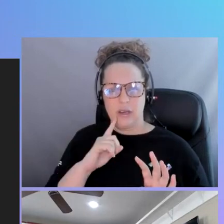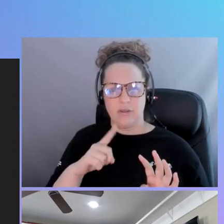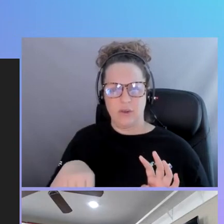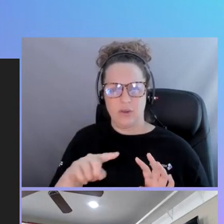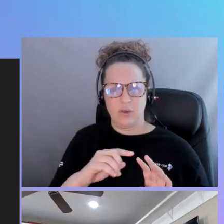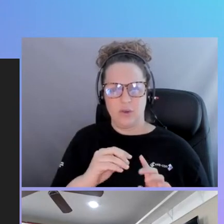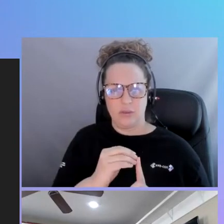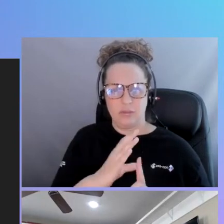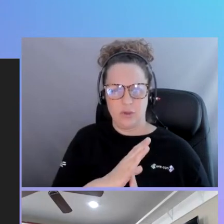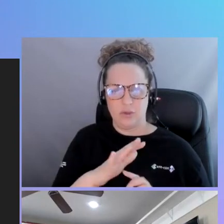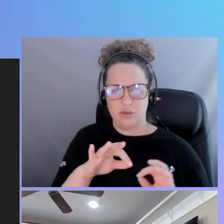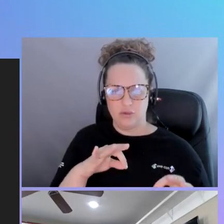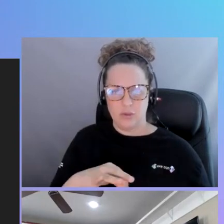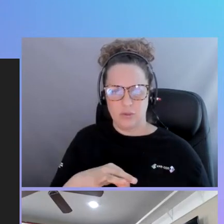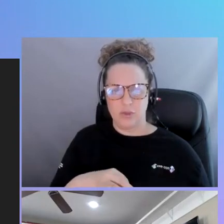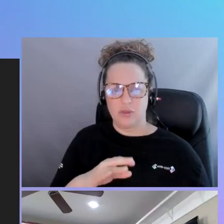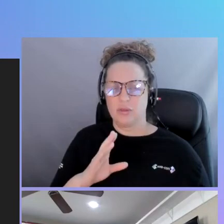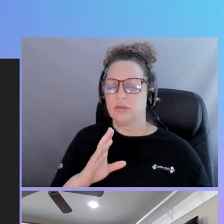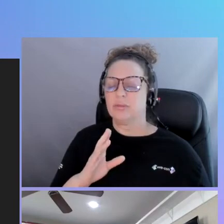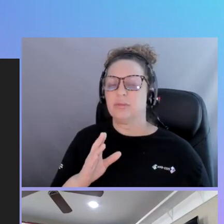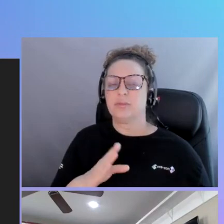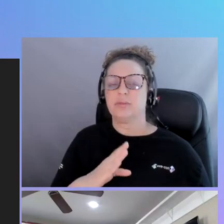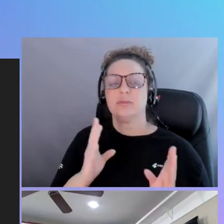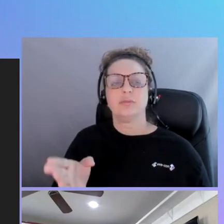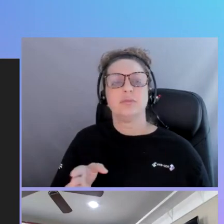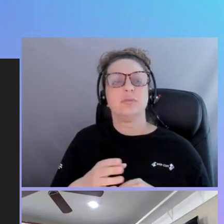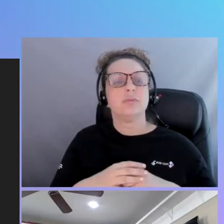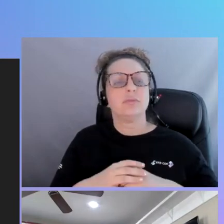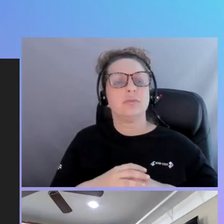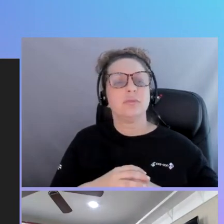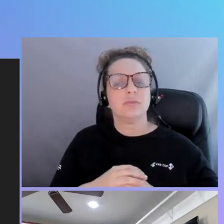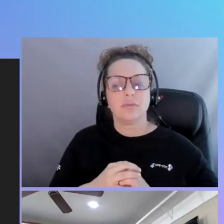description. I'm going to go move on forward. Okay. Let's